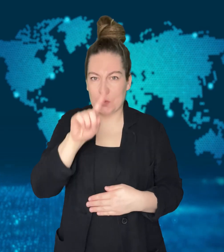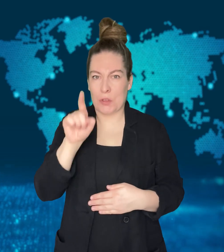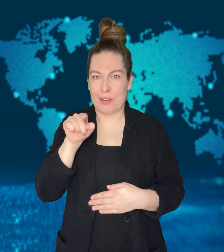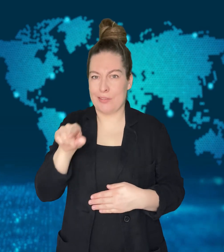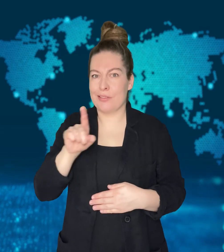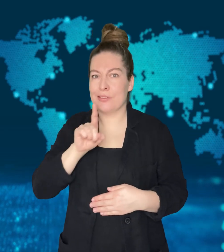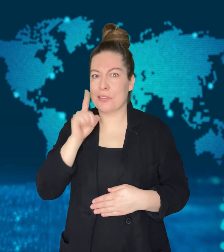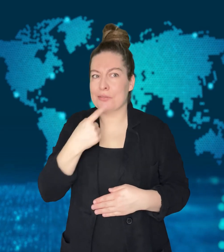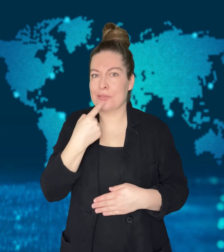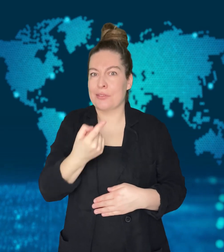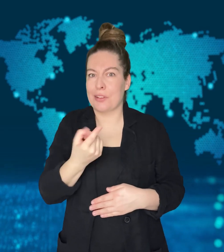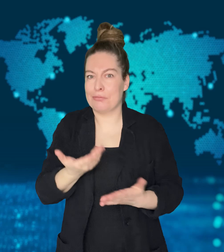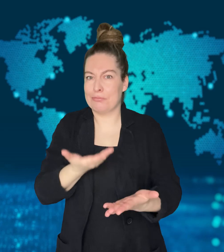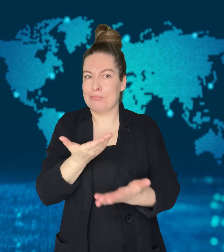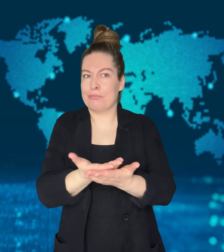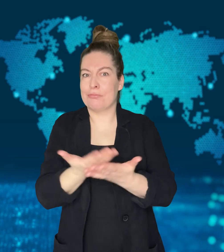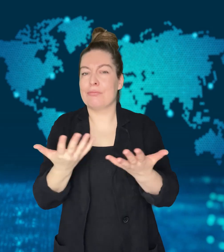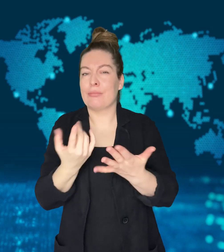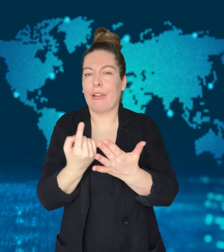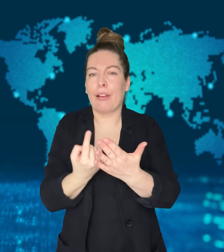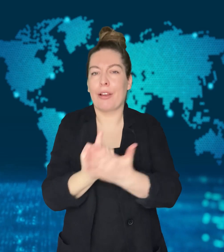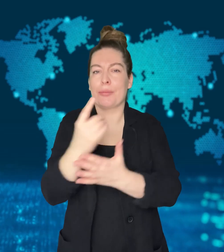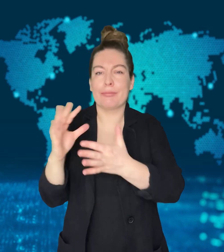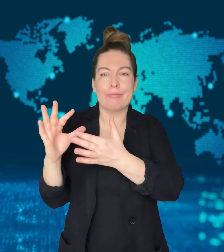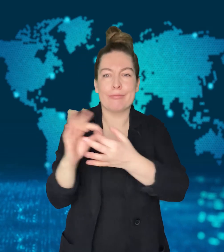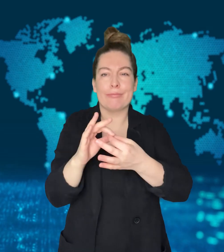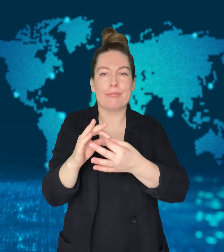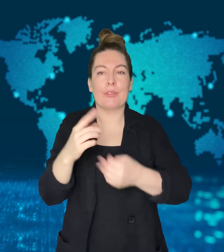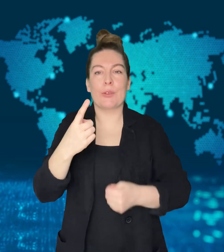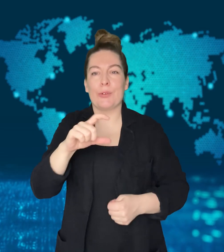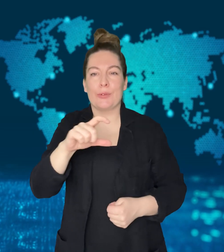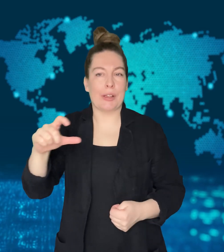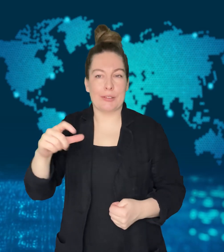in exchange for security guarantees for his country.